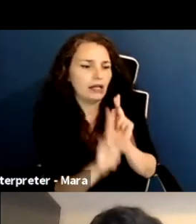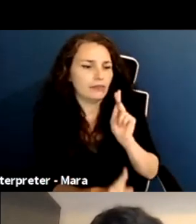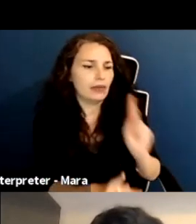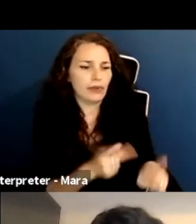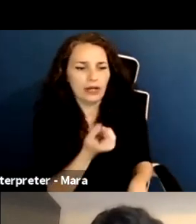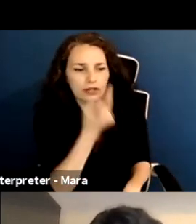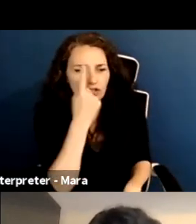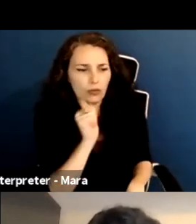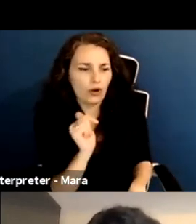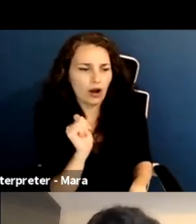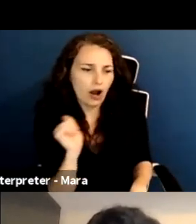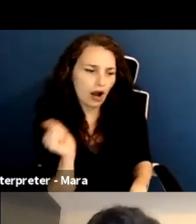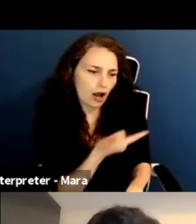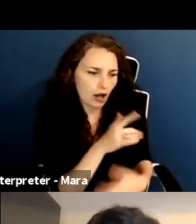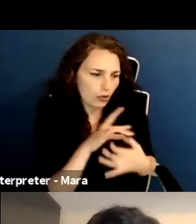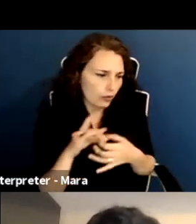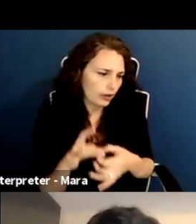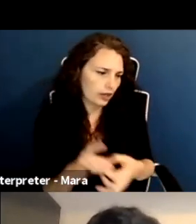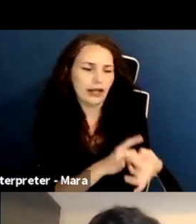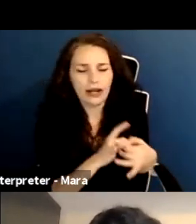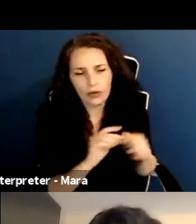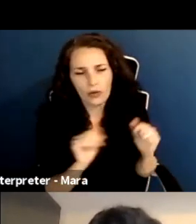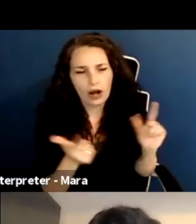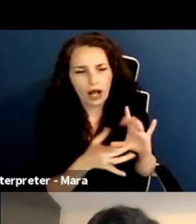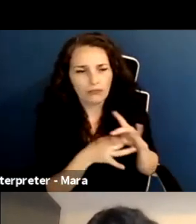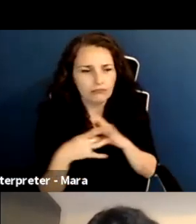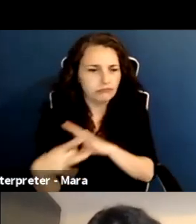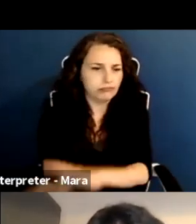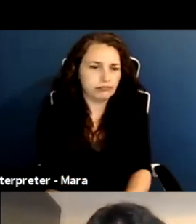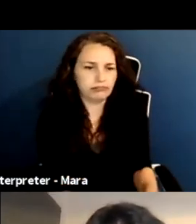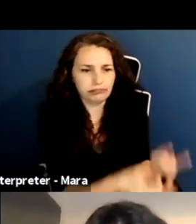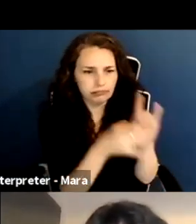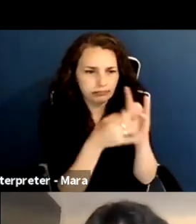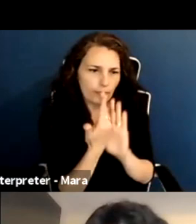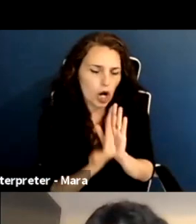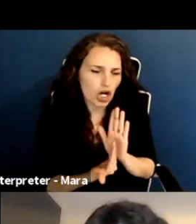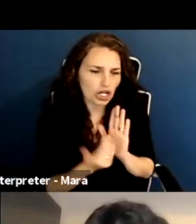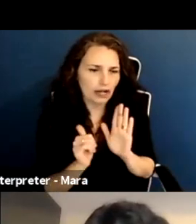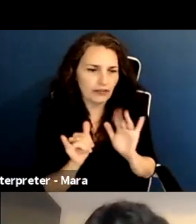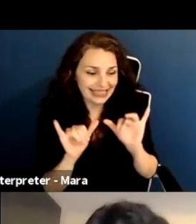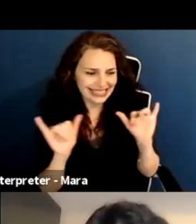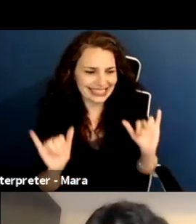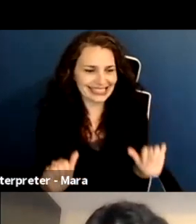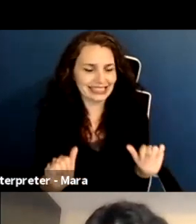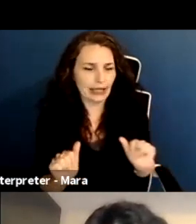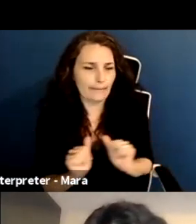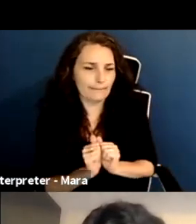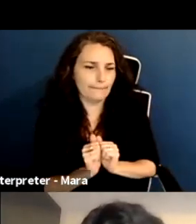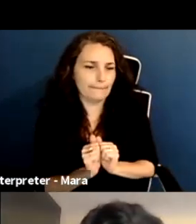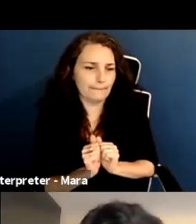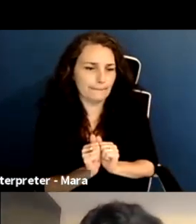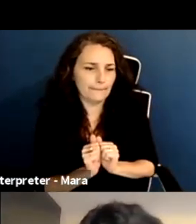and that we are all part of of a system that is here on this planet.